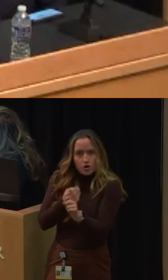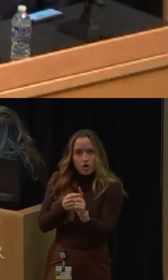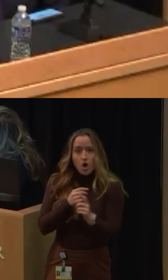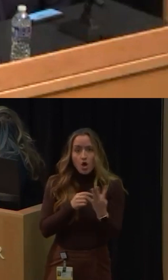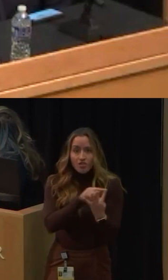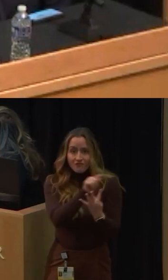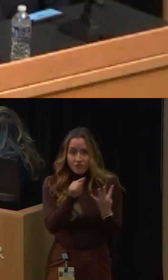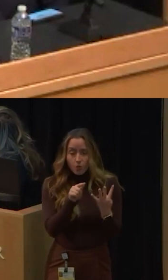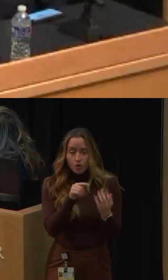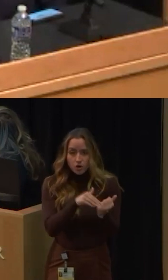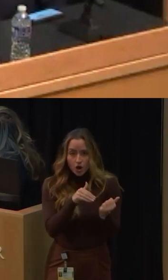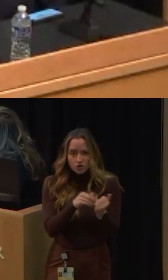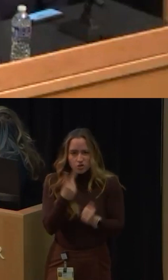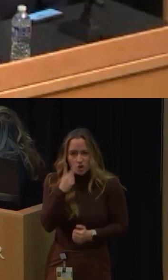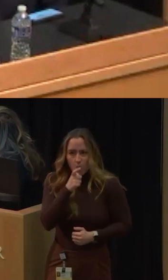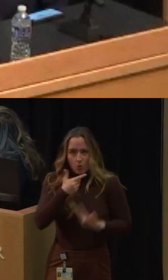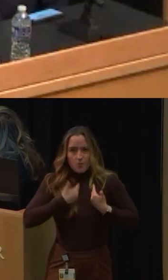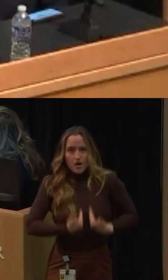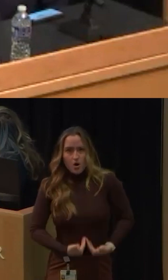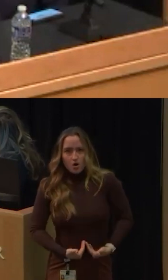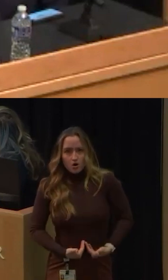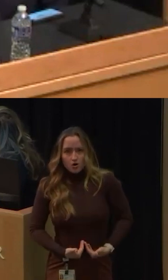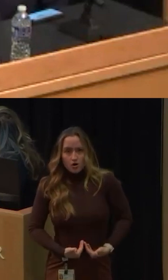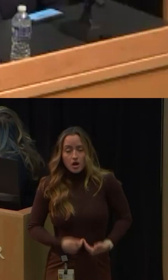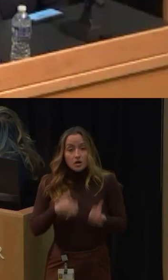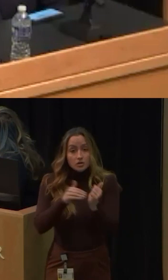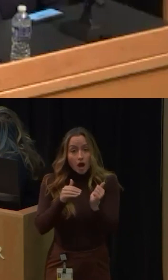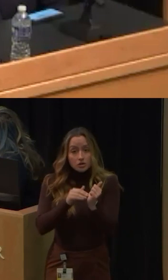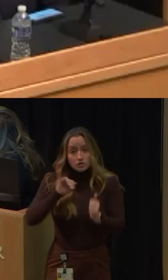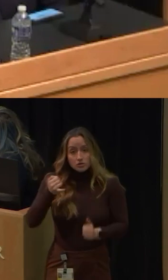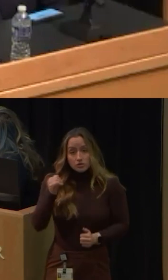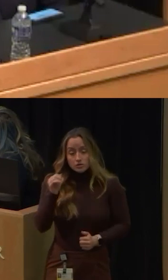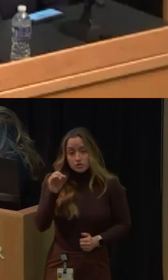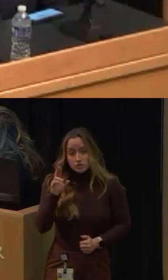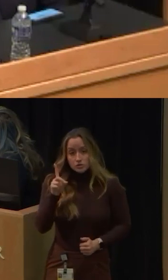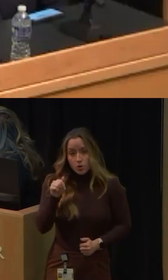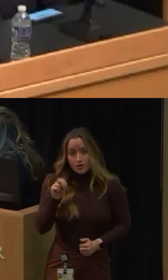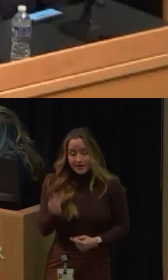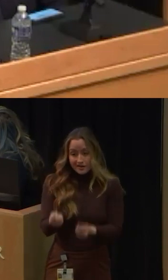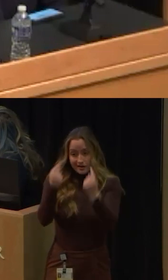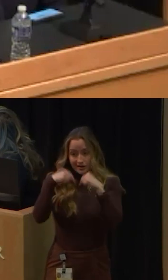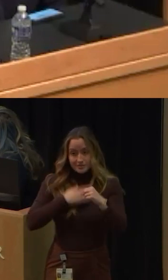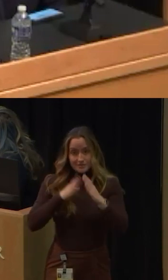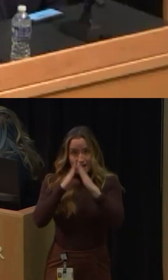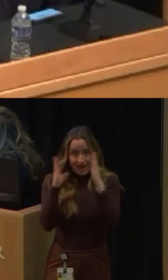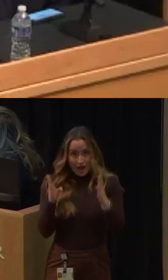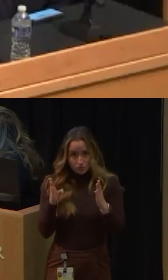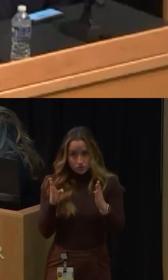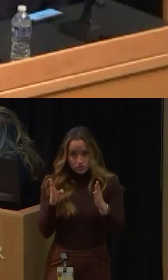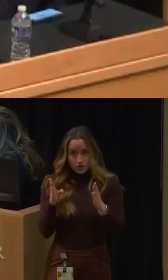They knew that if they come, if Dr. Jordan comes to your house, and you need X, Y, and Z, and you know that you don't have a financial way to get it,